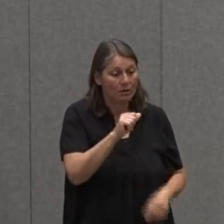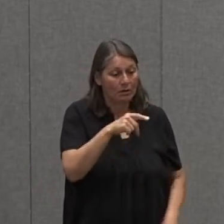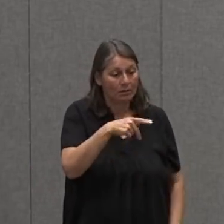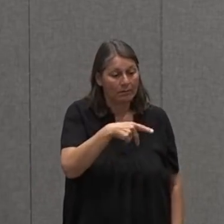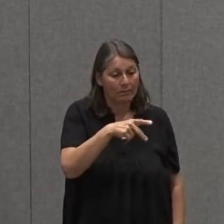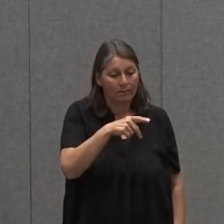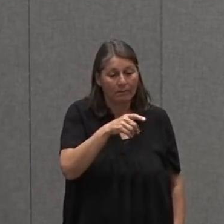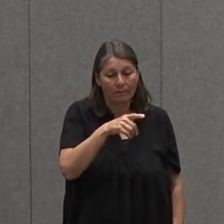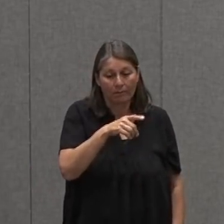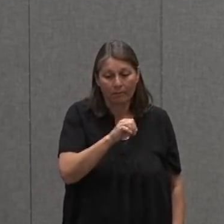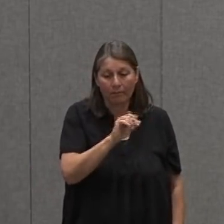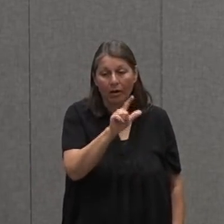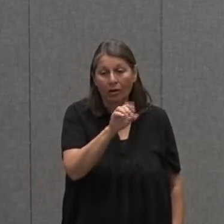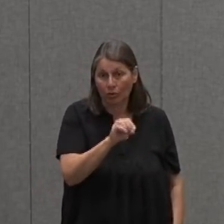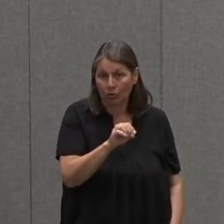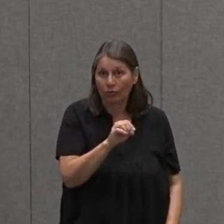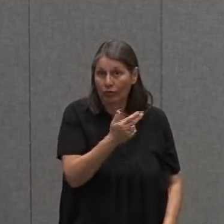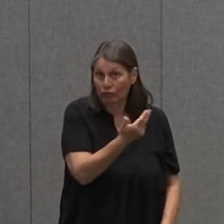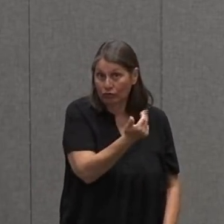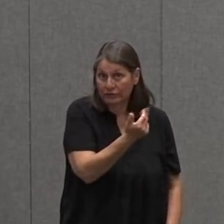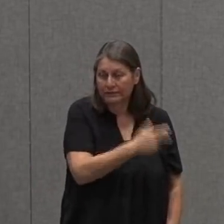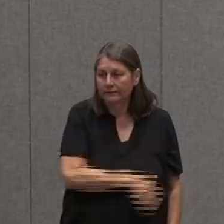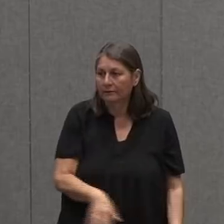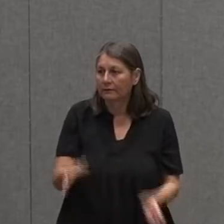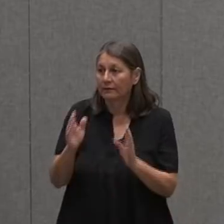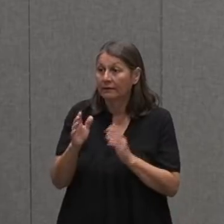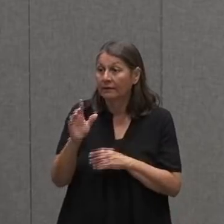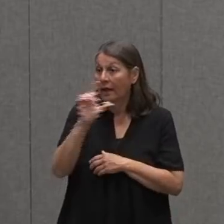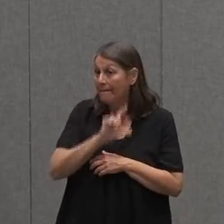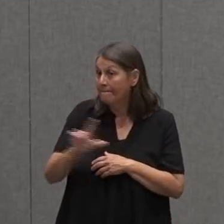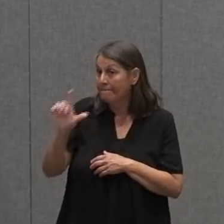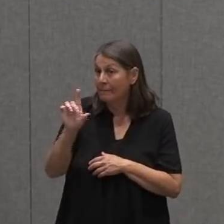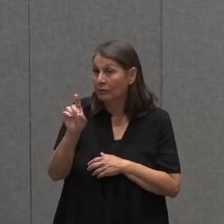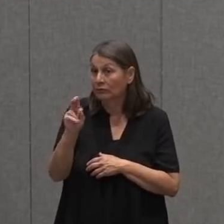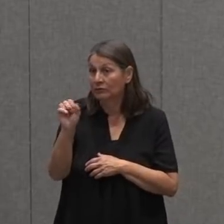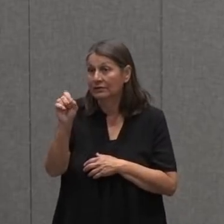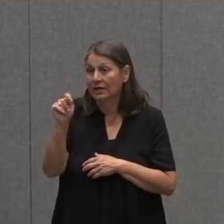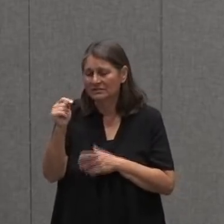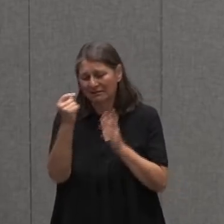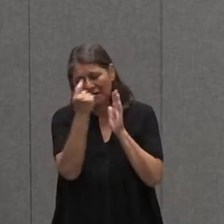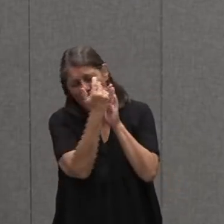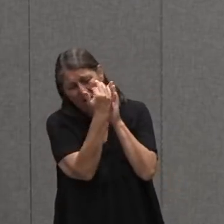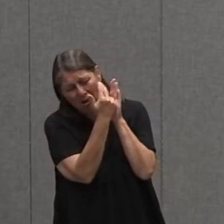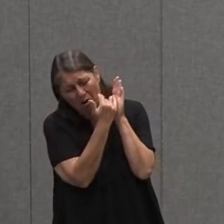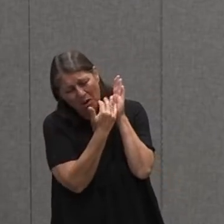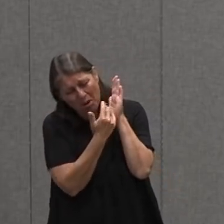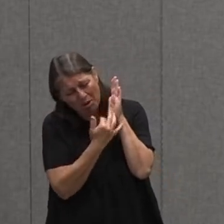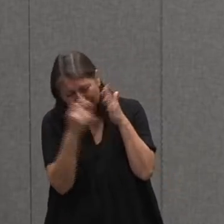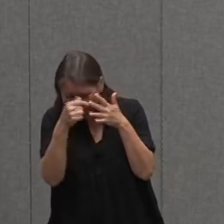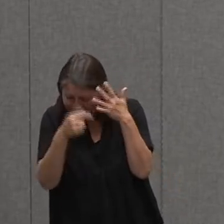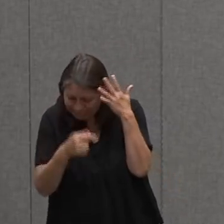There's another article on moon dust that is settling. So there's all different kinds of articles on here